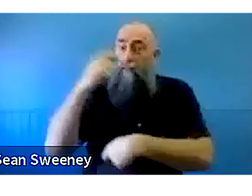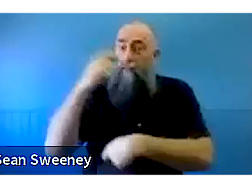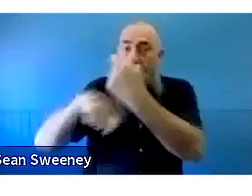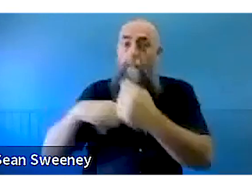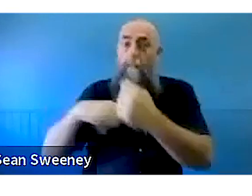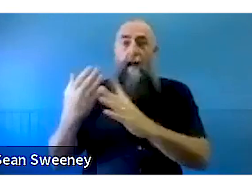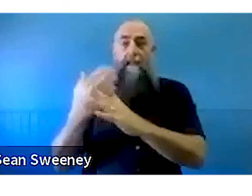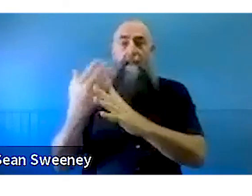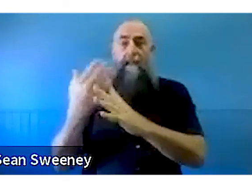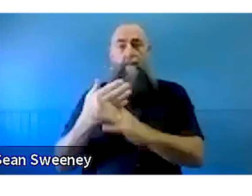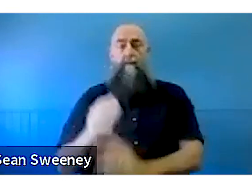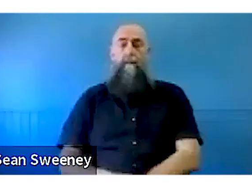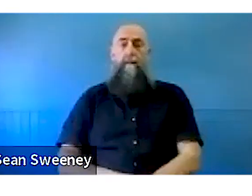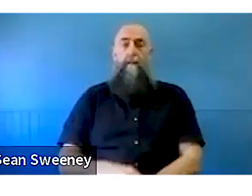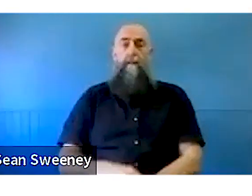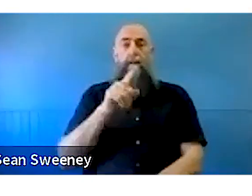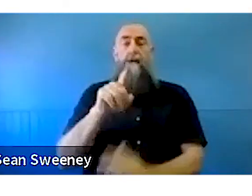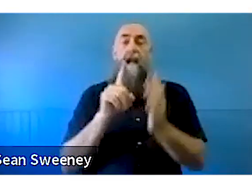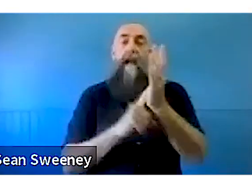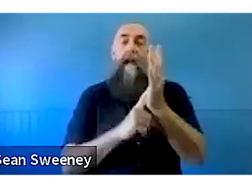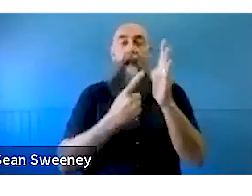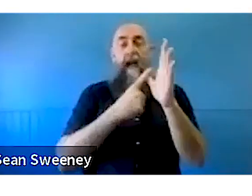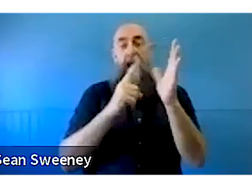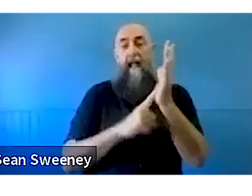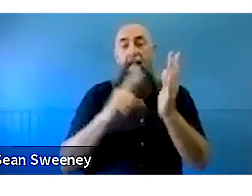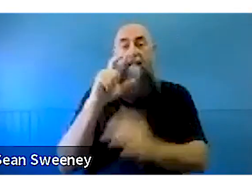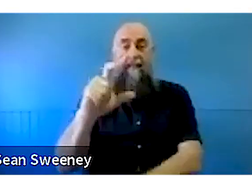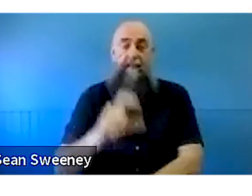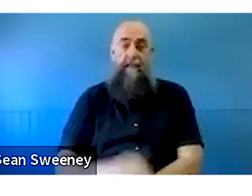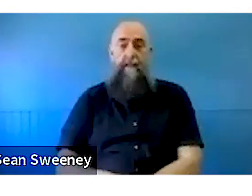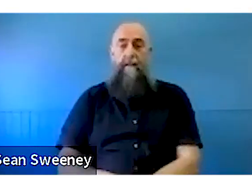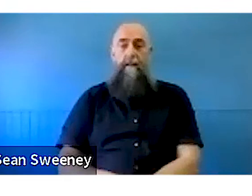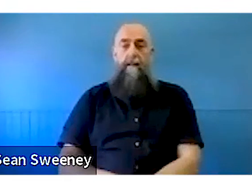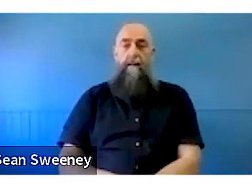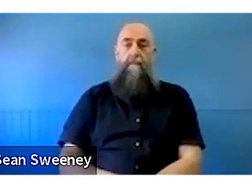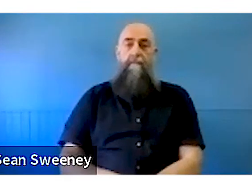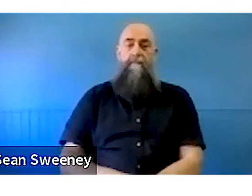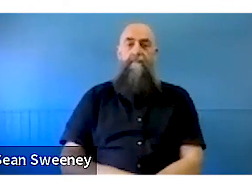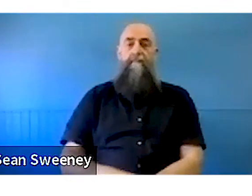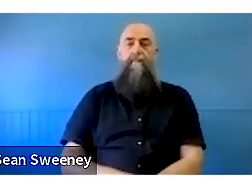Lots of LAL C. Which is local Aboriginal lands councils.